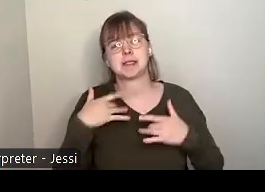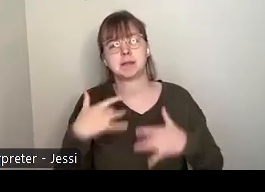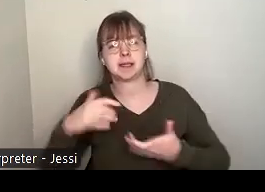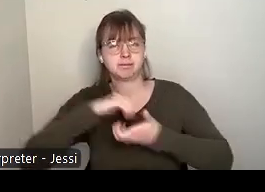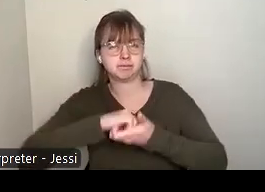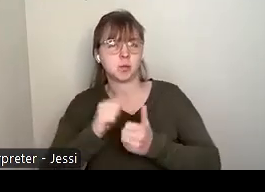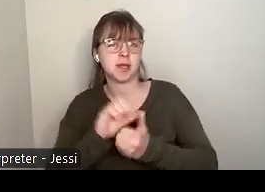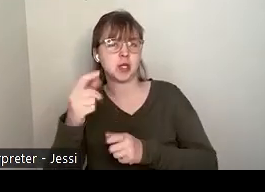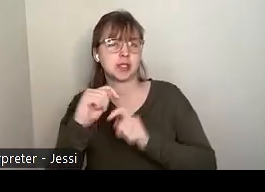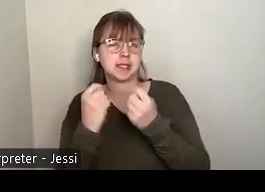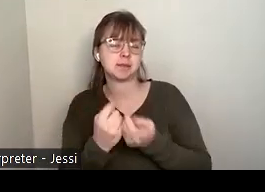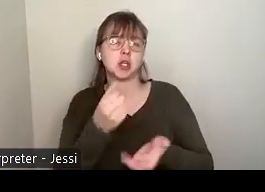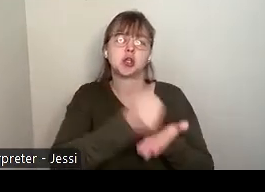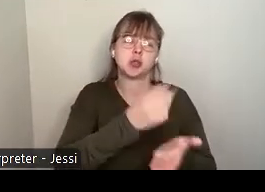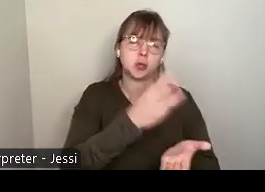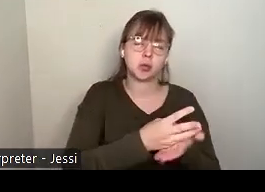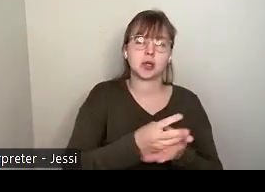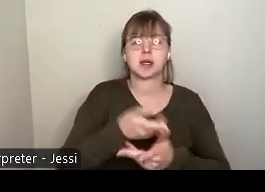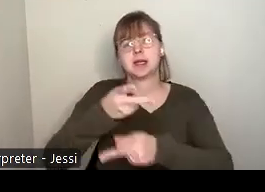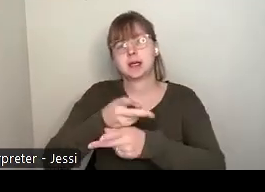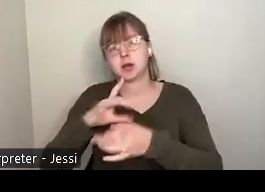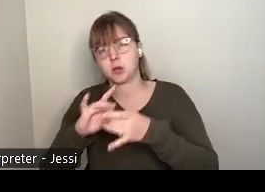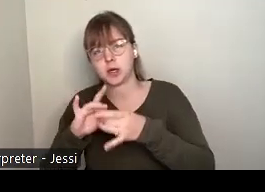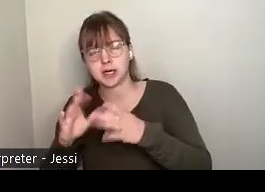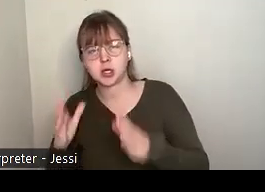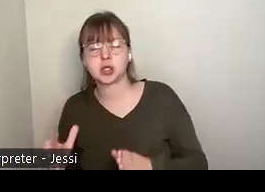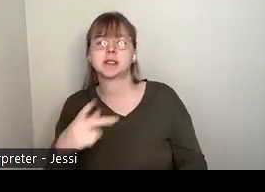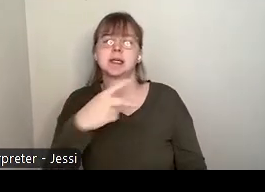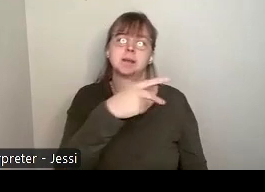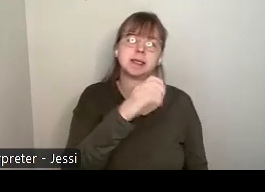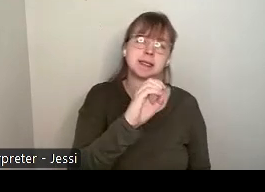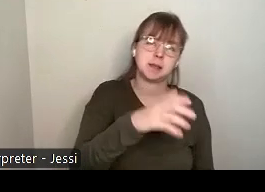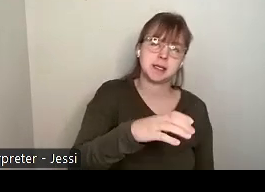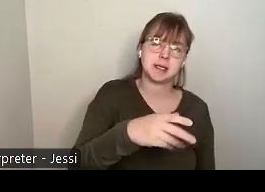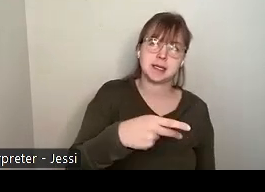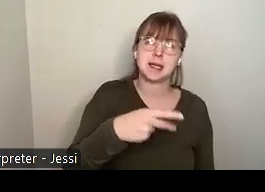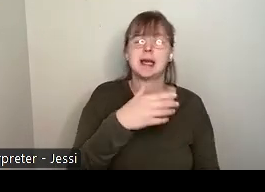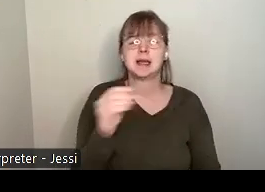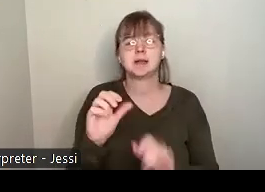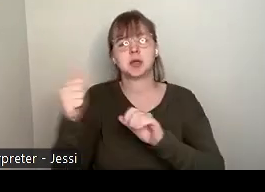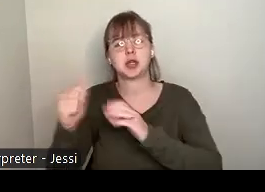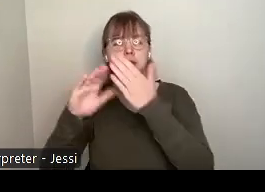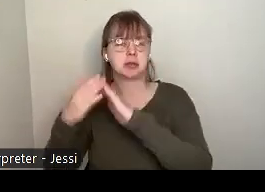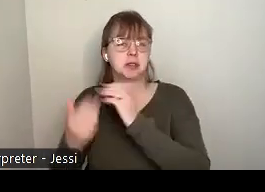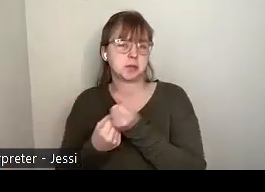our care coordinators the pcps of course and then other community supports so now that I've